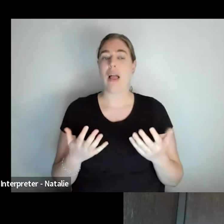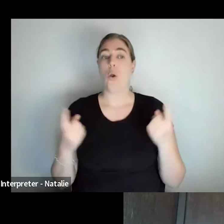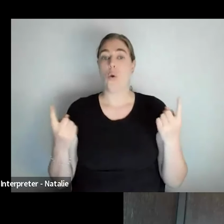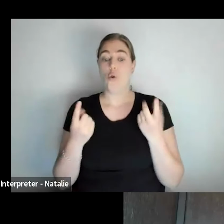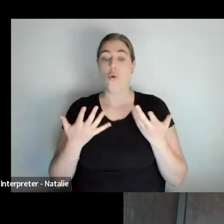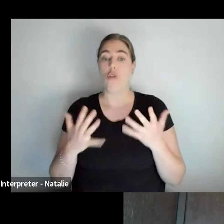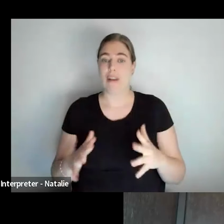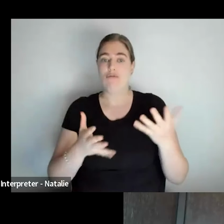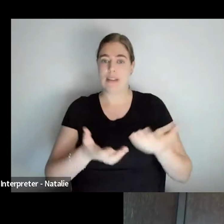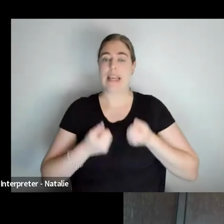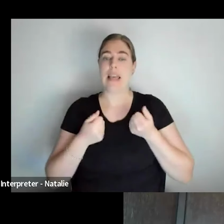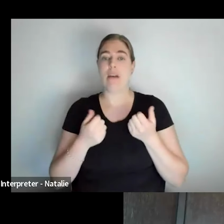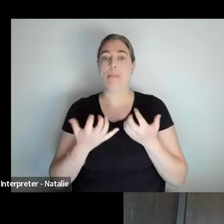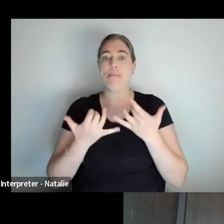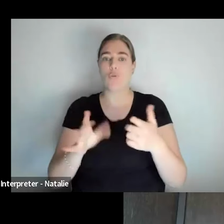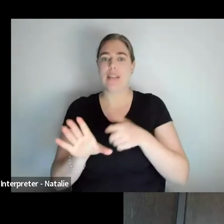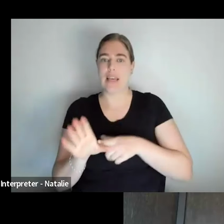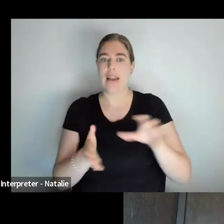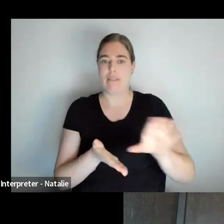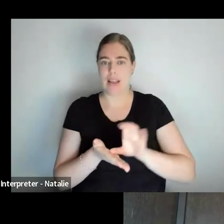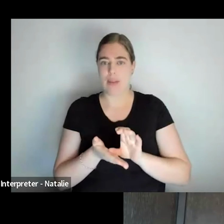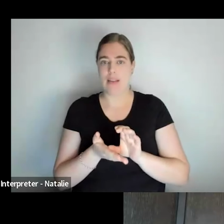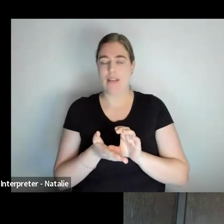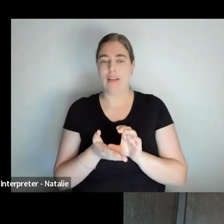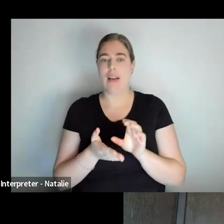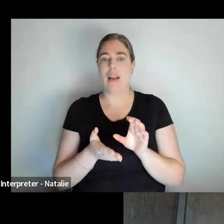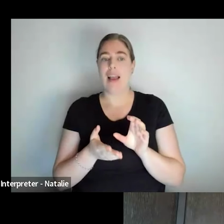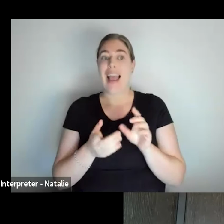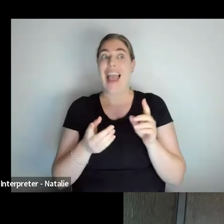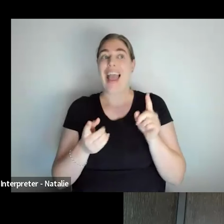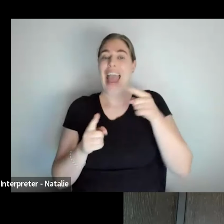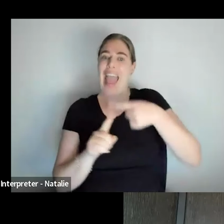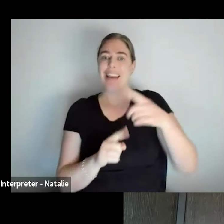investments and are thinking about applying, I think the onus is really strong on you to